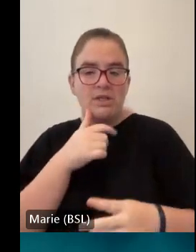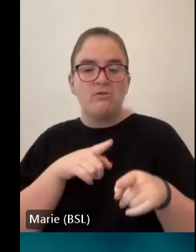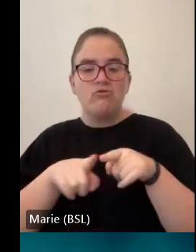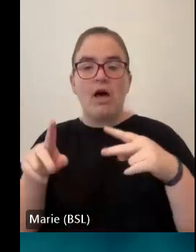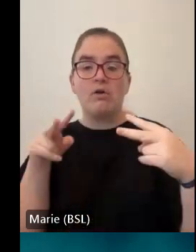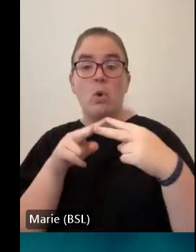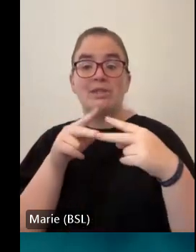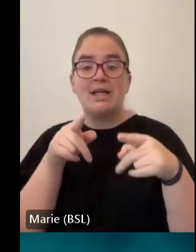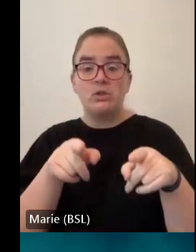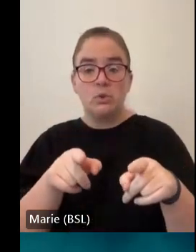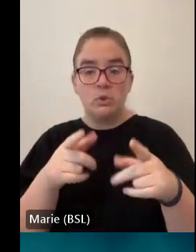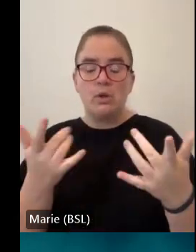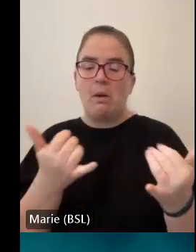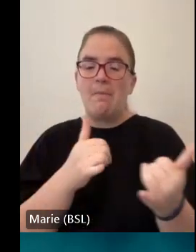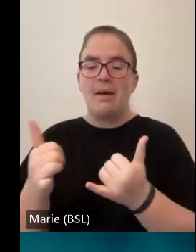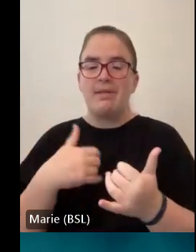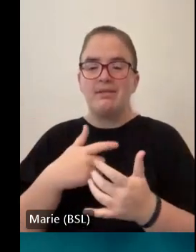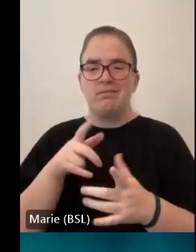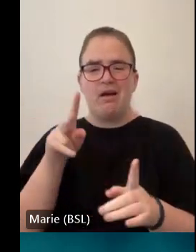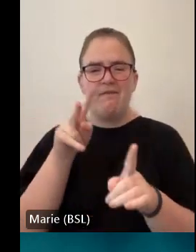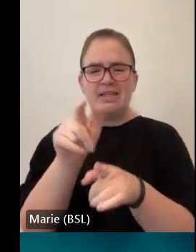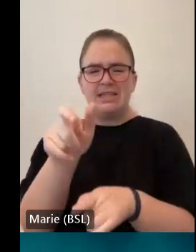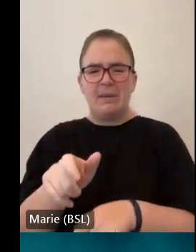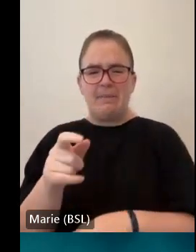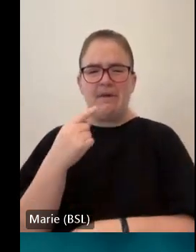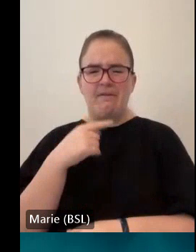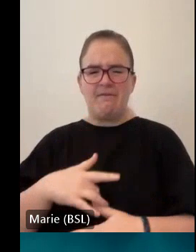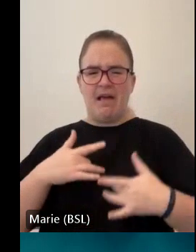and the perhaps a victim isn't satisfied with endless excuses